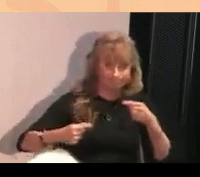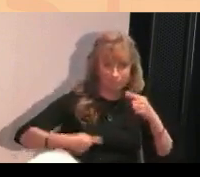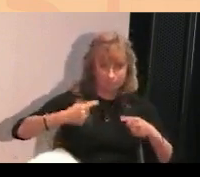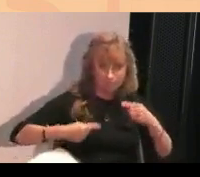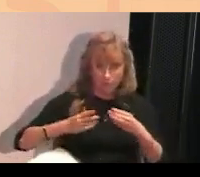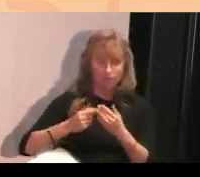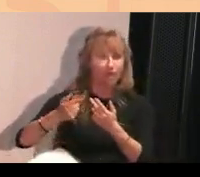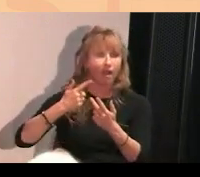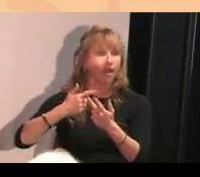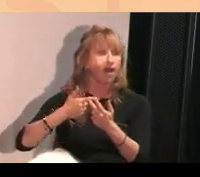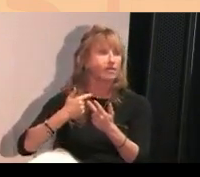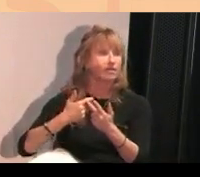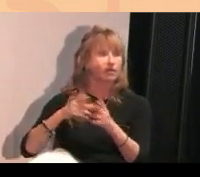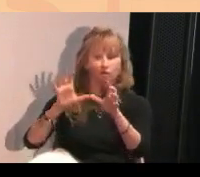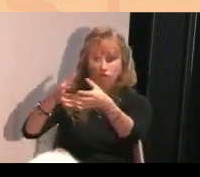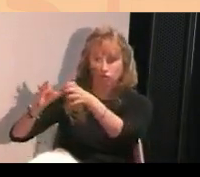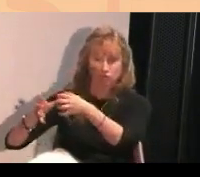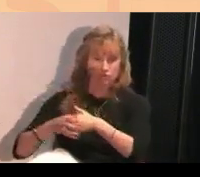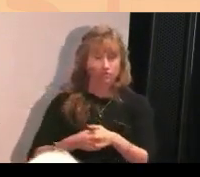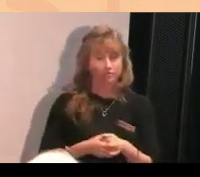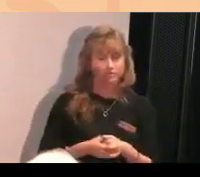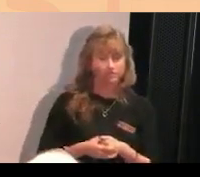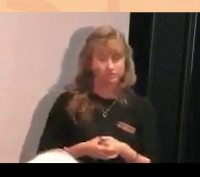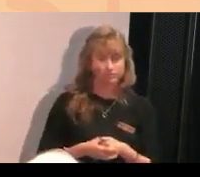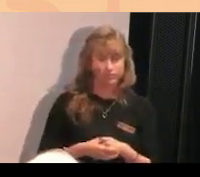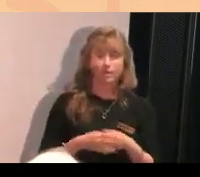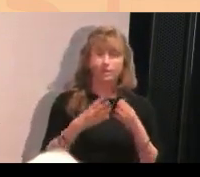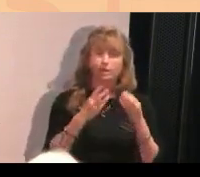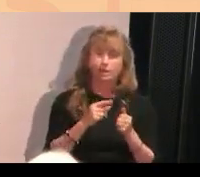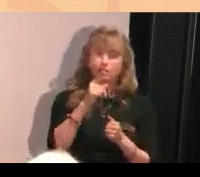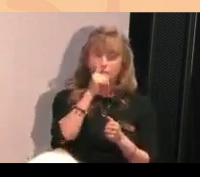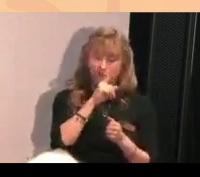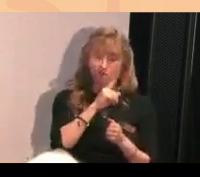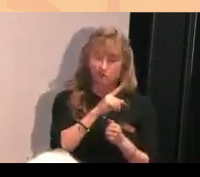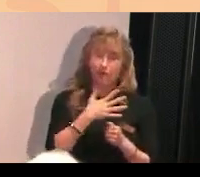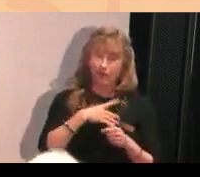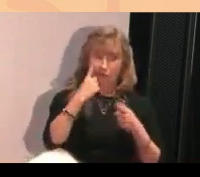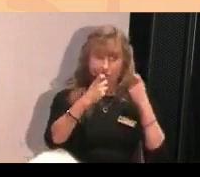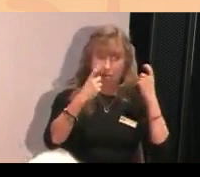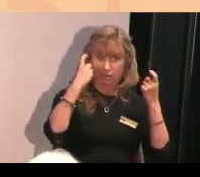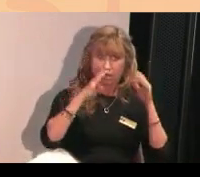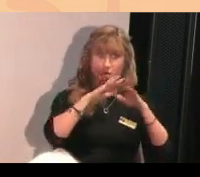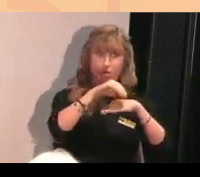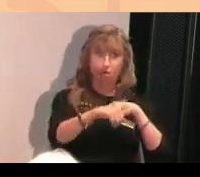forum attendees had various suggestions for funding and revenue sources but ongoing